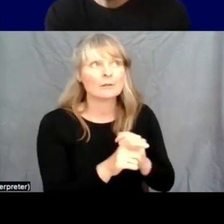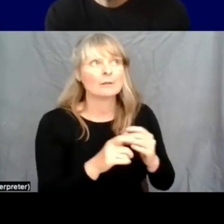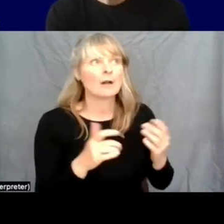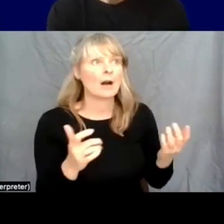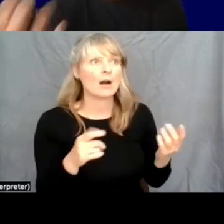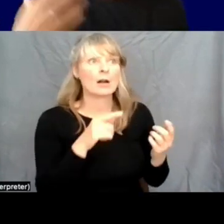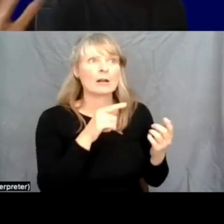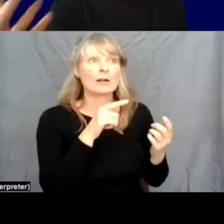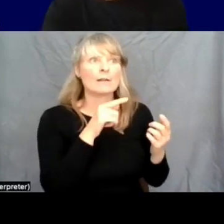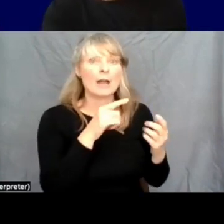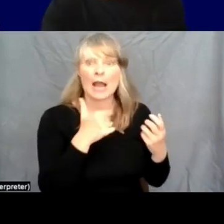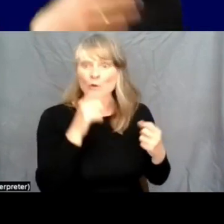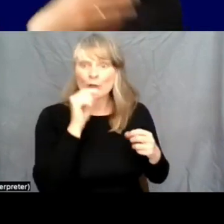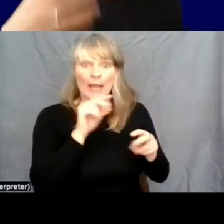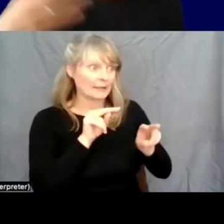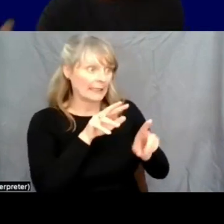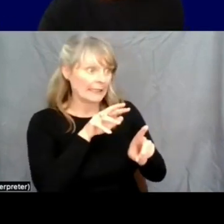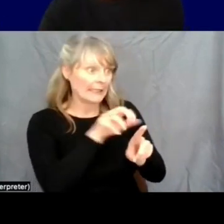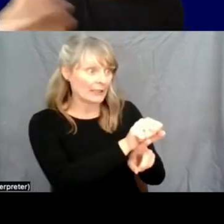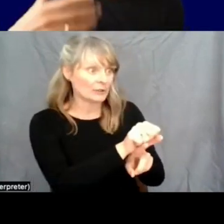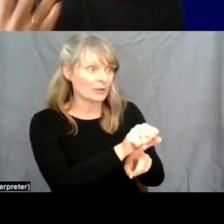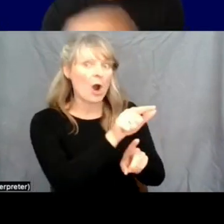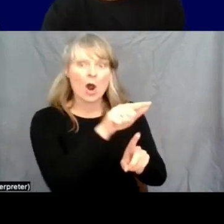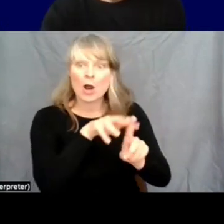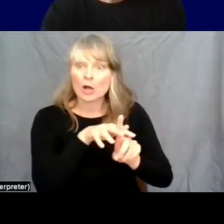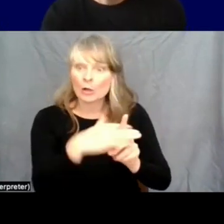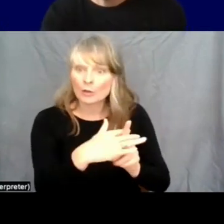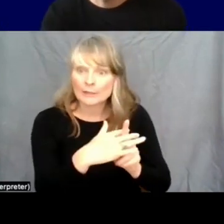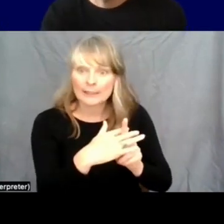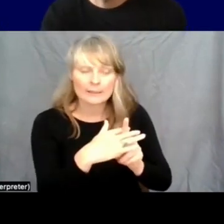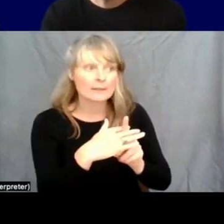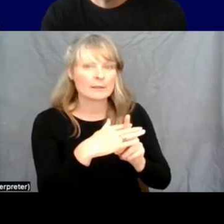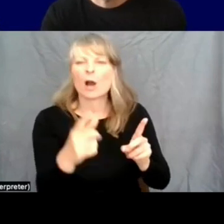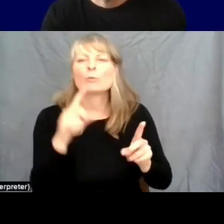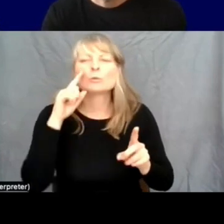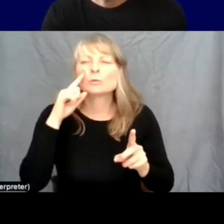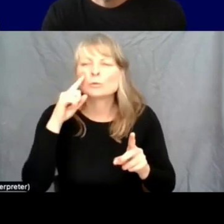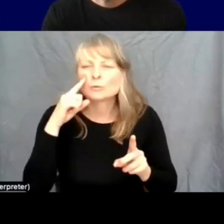that they'll have high readability, within the context of the event. I'll show you a video. It's probably easier.